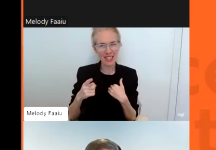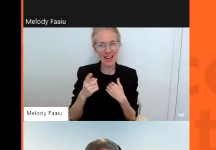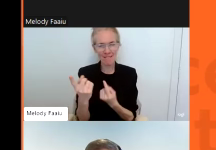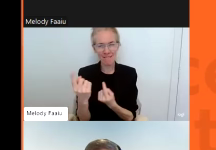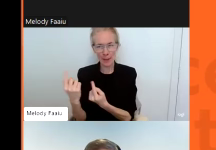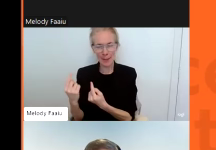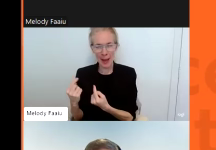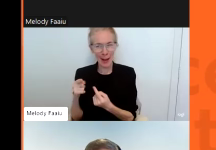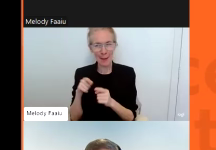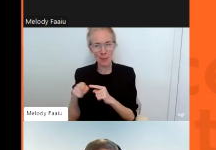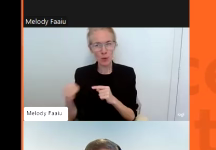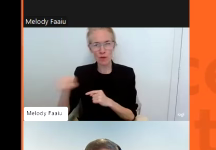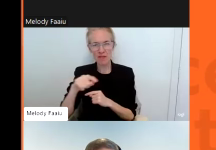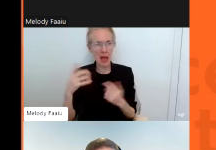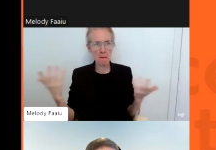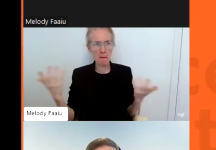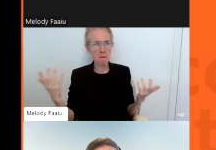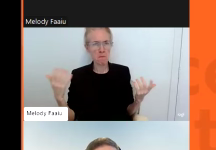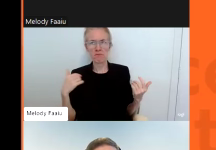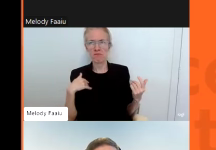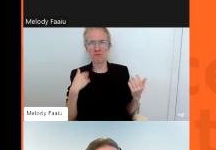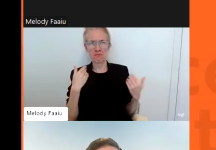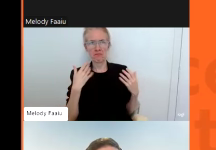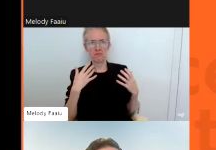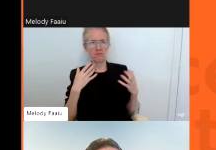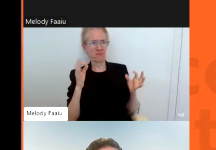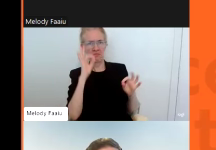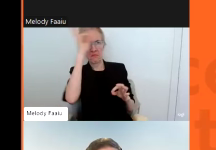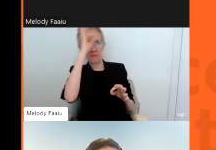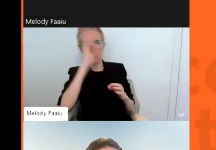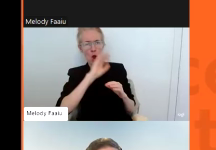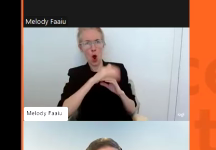the actual people with disabilities face, they don't have a lot of